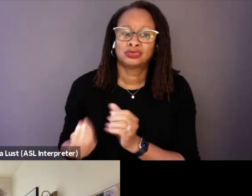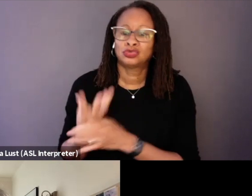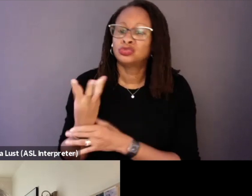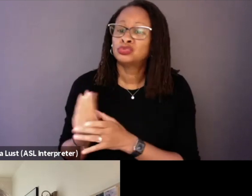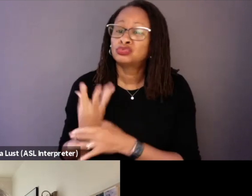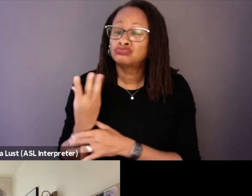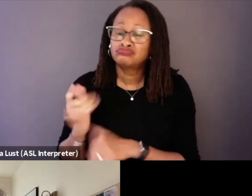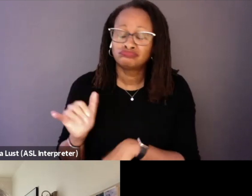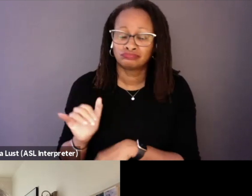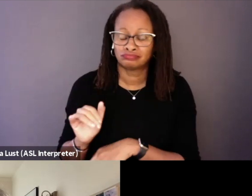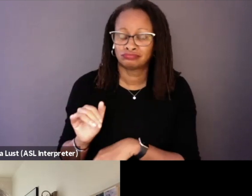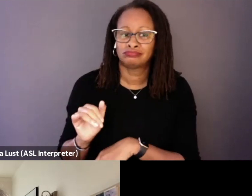she had chat.